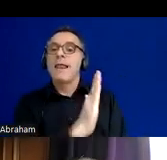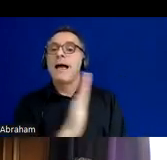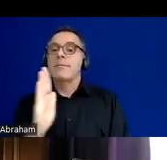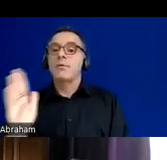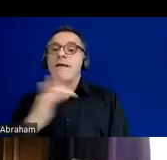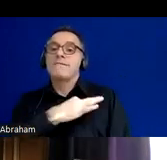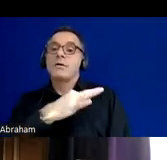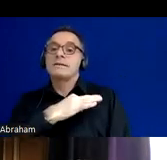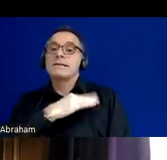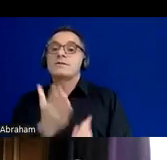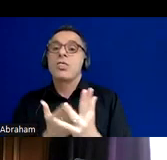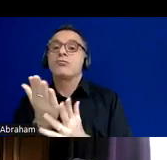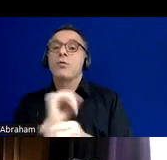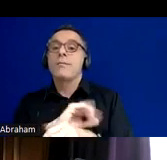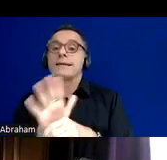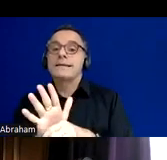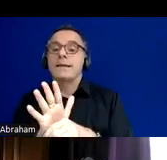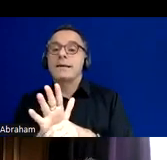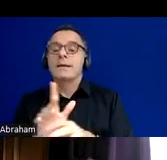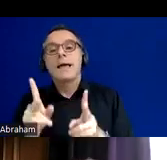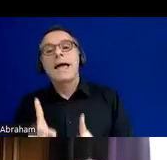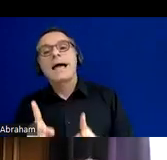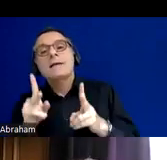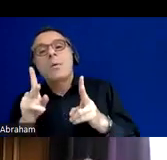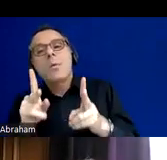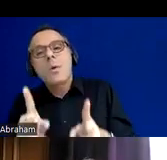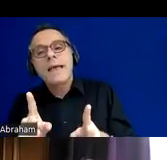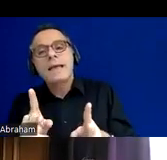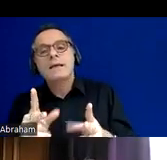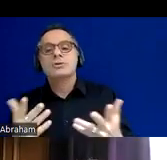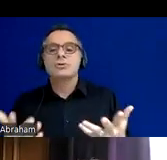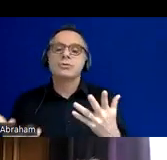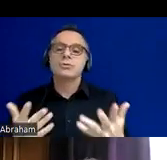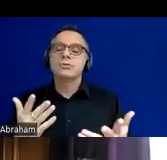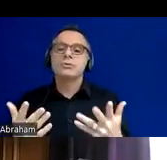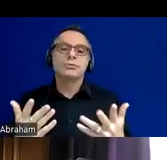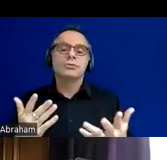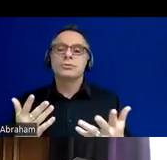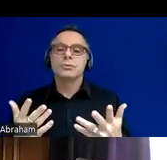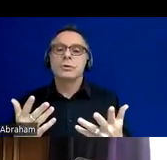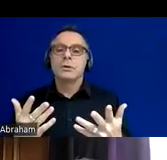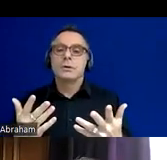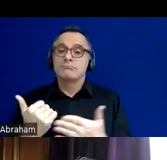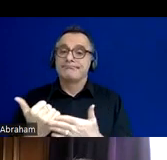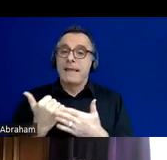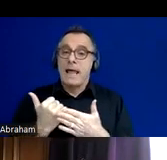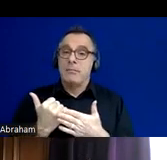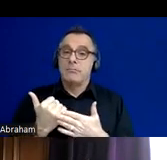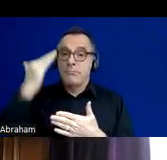during the pandemic as a way to, I suppose, a way to boost their mental health and well-being,